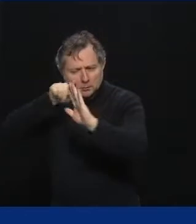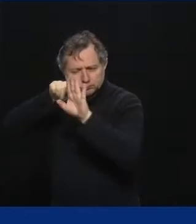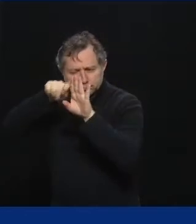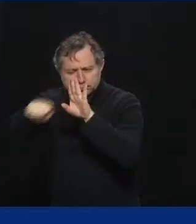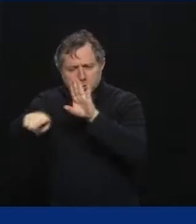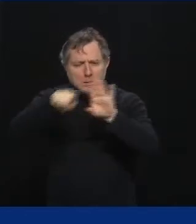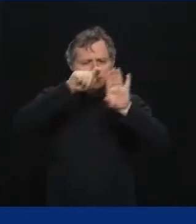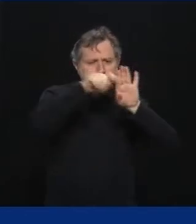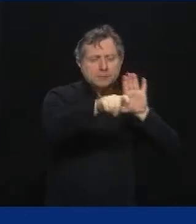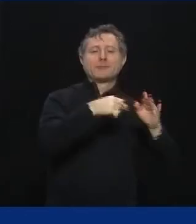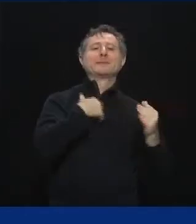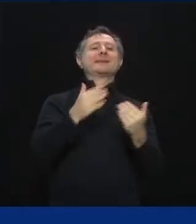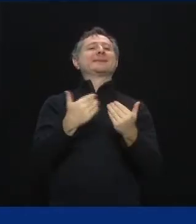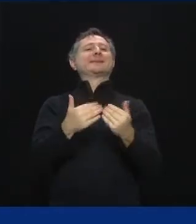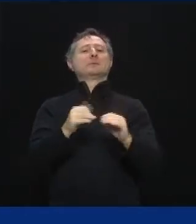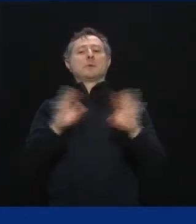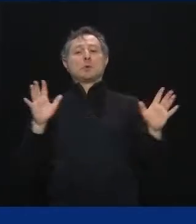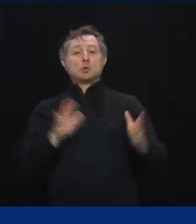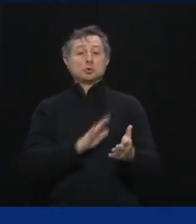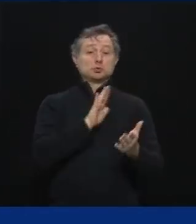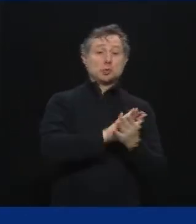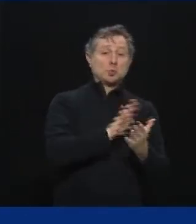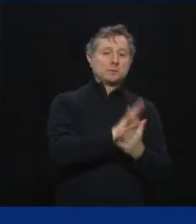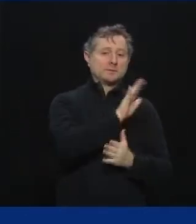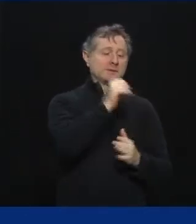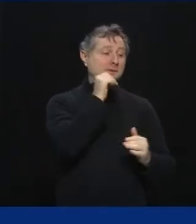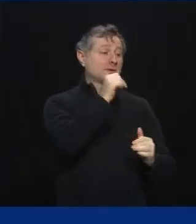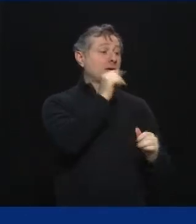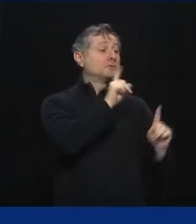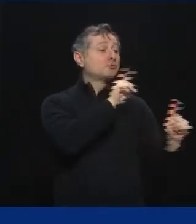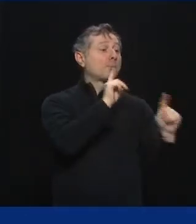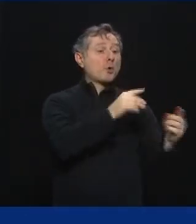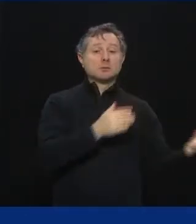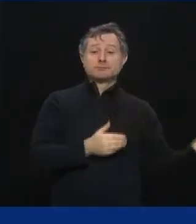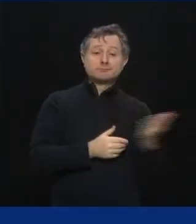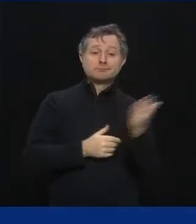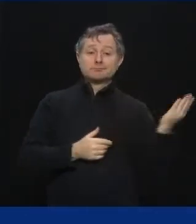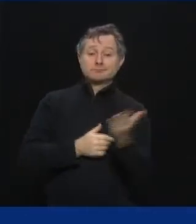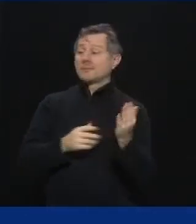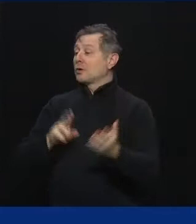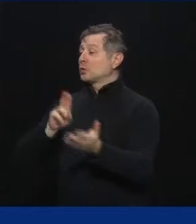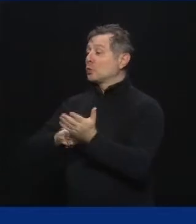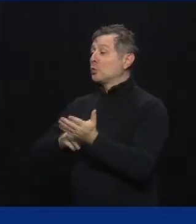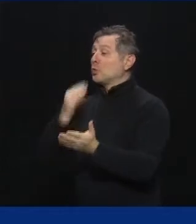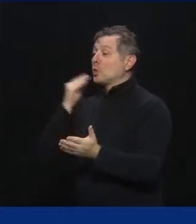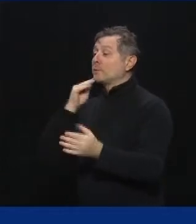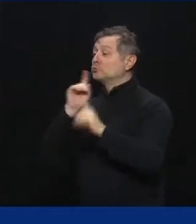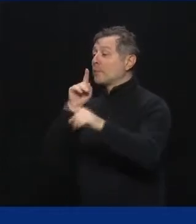DASHBOARDS. AGAIN, PEOPLE WANT TO ANALYZE IT DEEPER, I BELIEVE THEY SHOULD HAVE THIS AVAILABLE TO THEM EASILY.